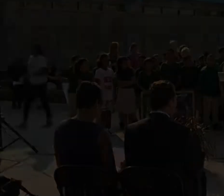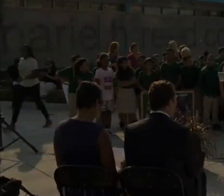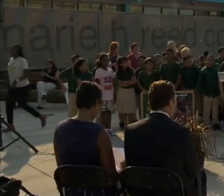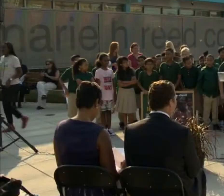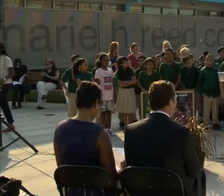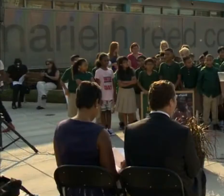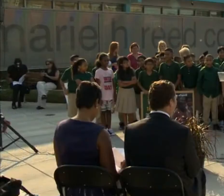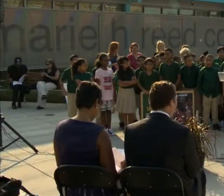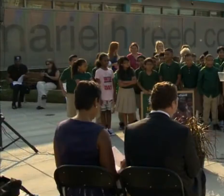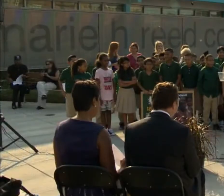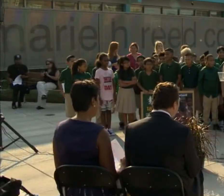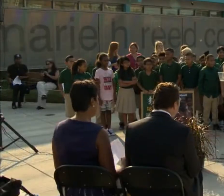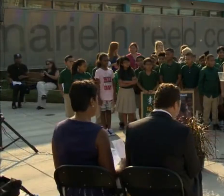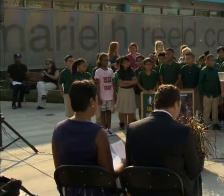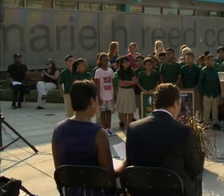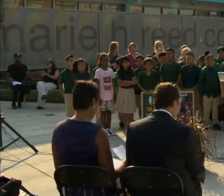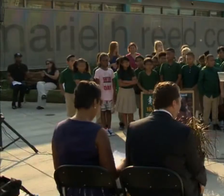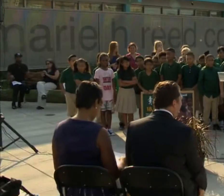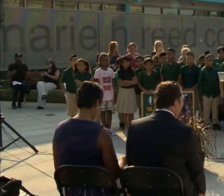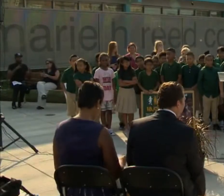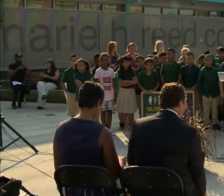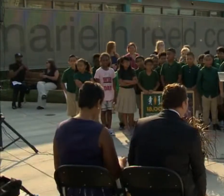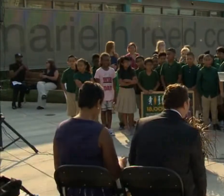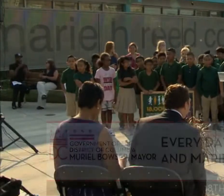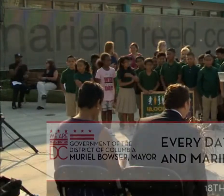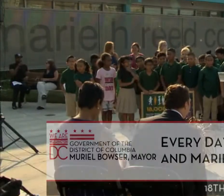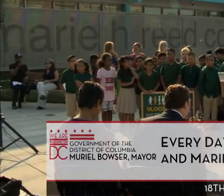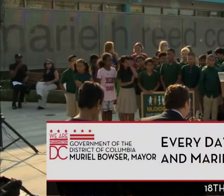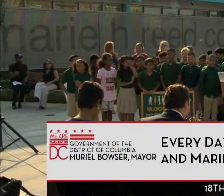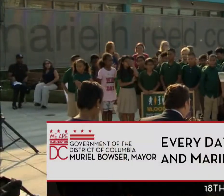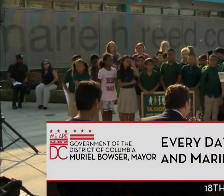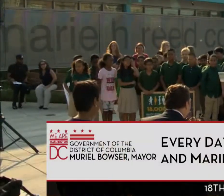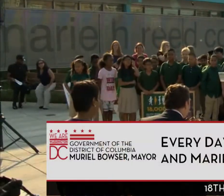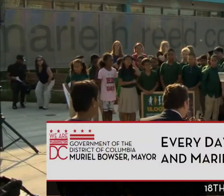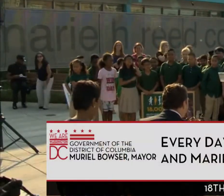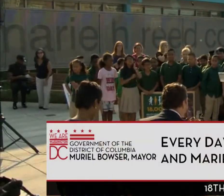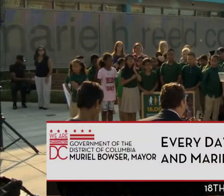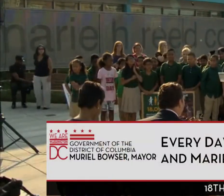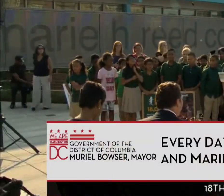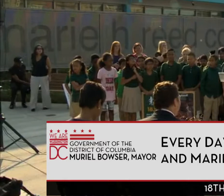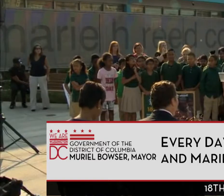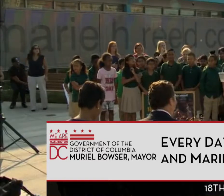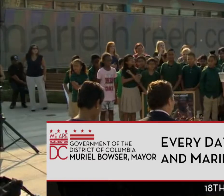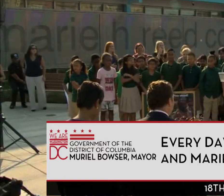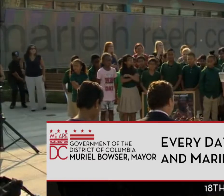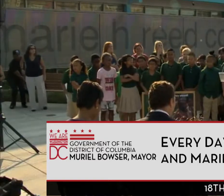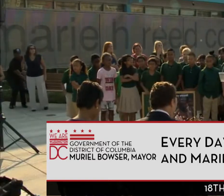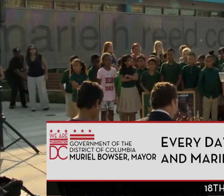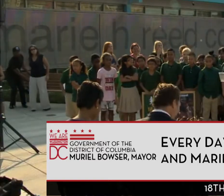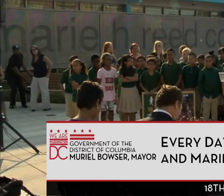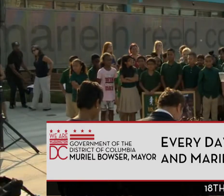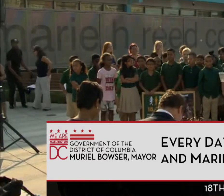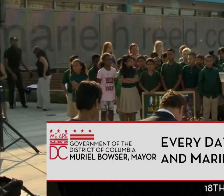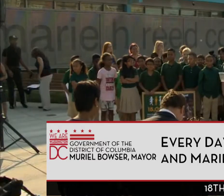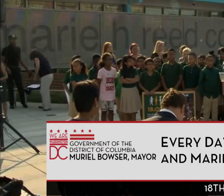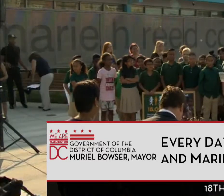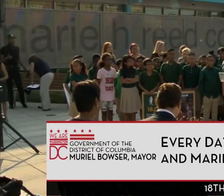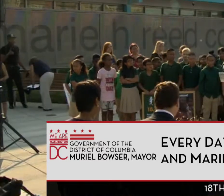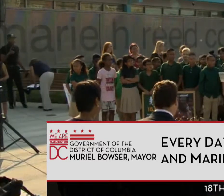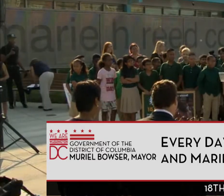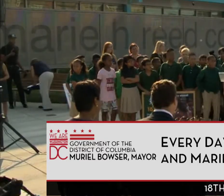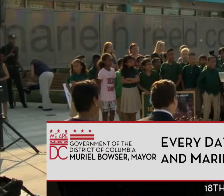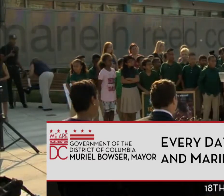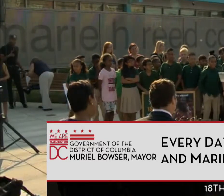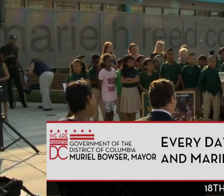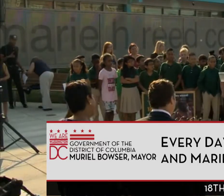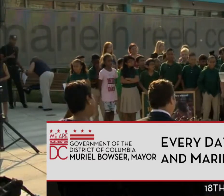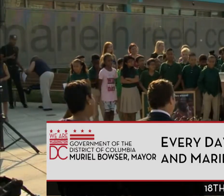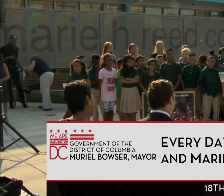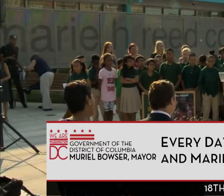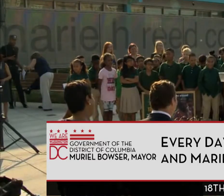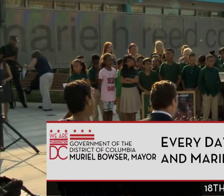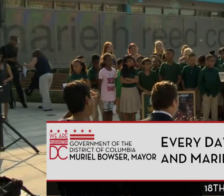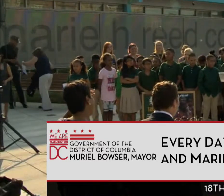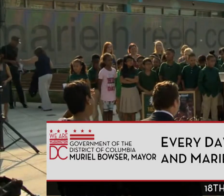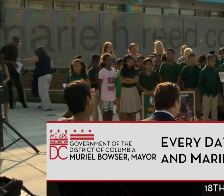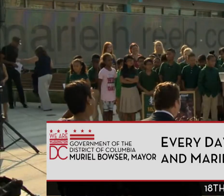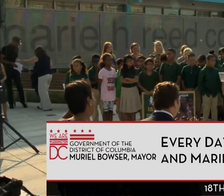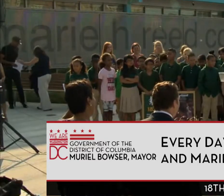good morning everyone I'm doing so well I'm overjoyed to be here this morning